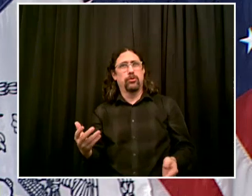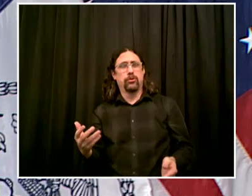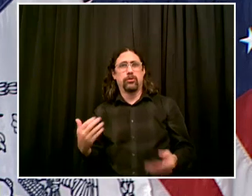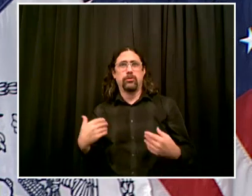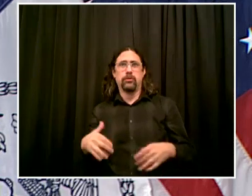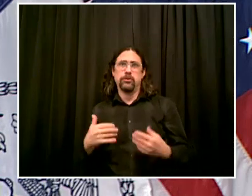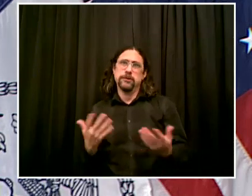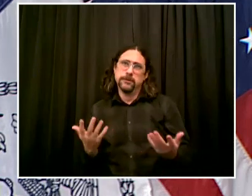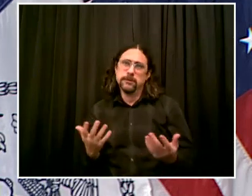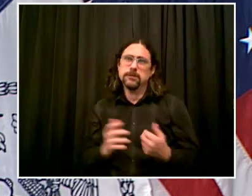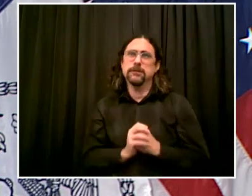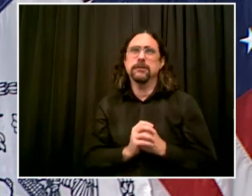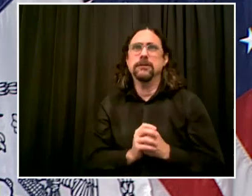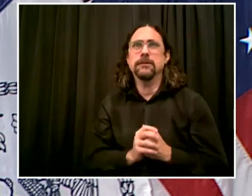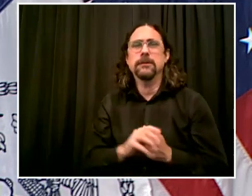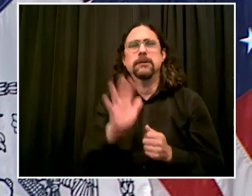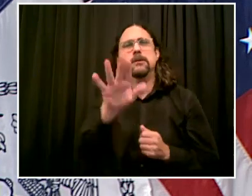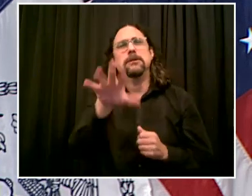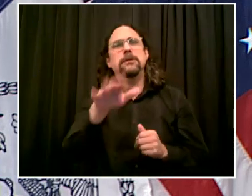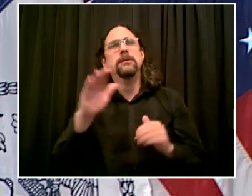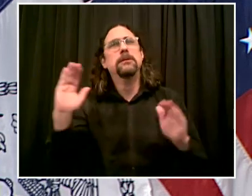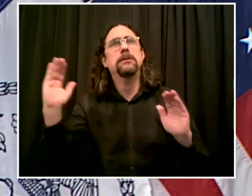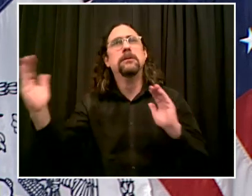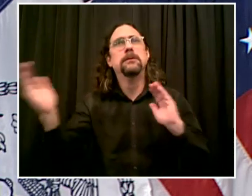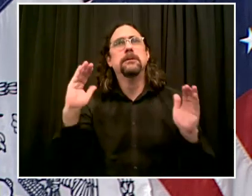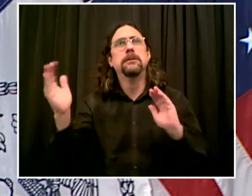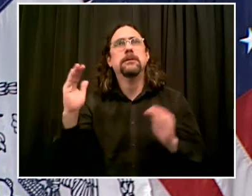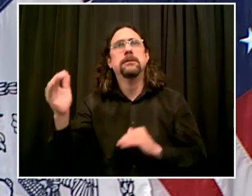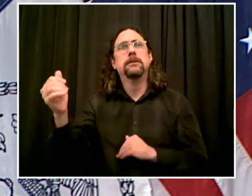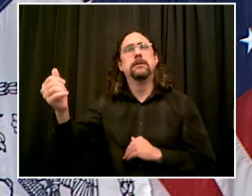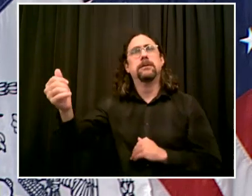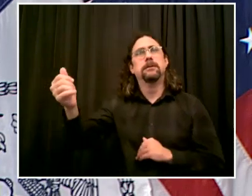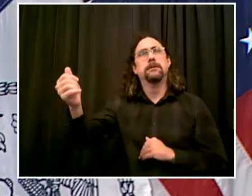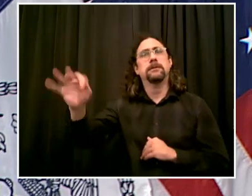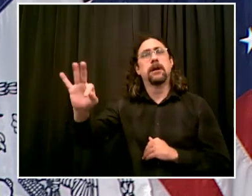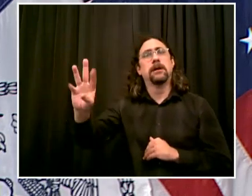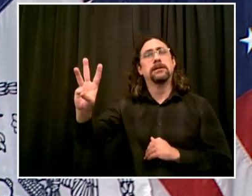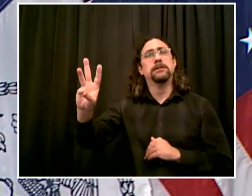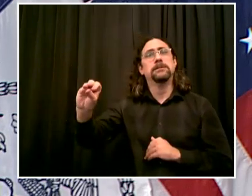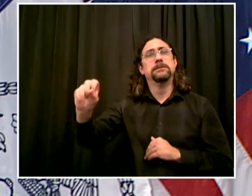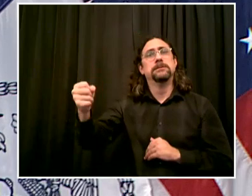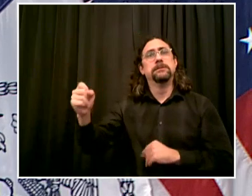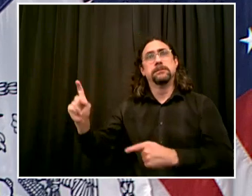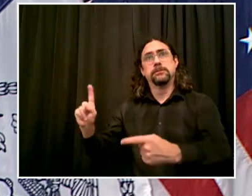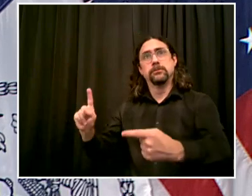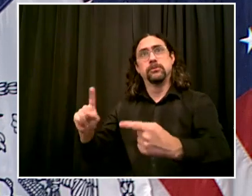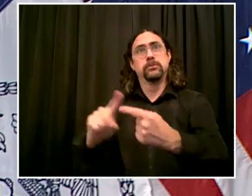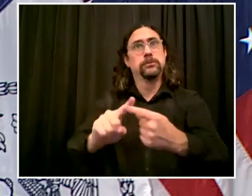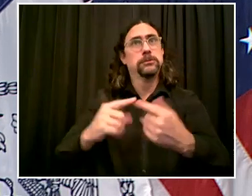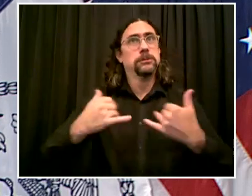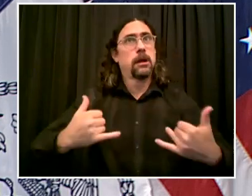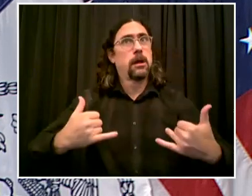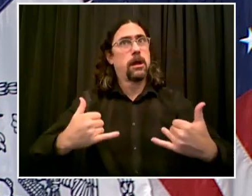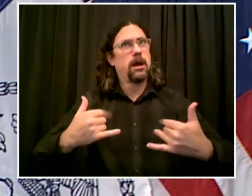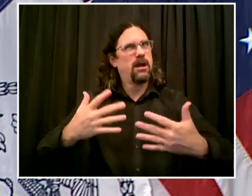WE SAW MUCH LESS INCOME AND